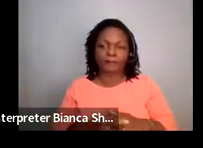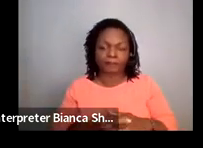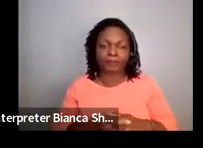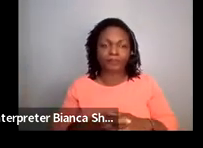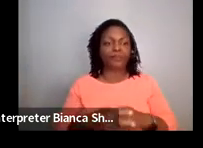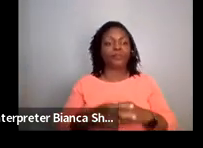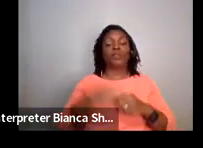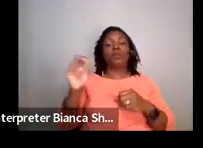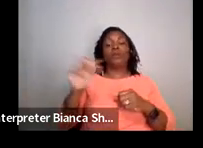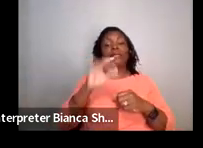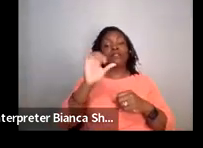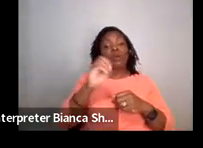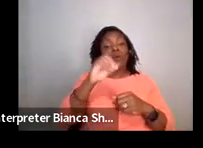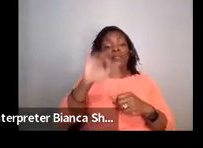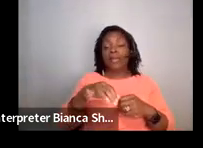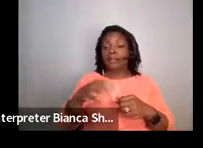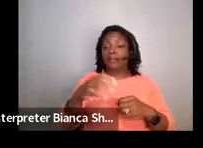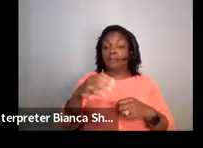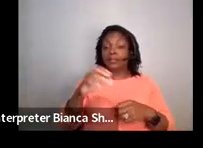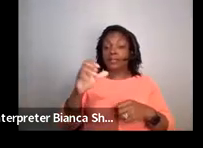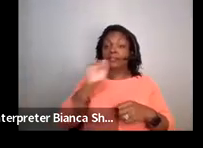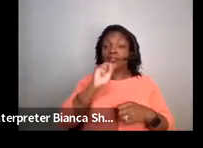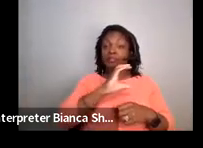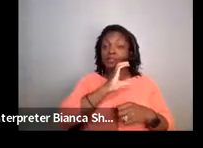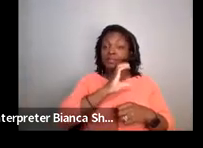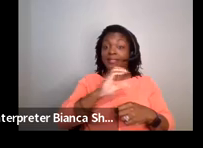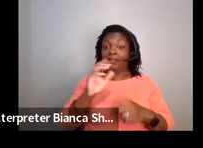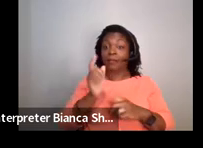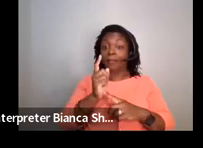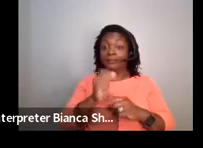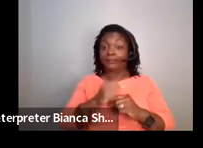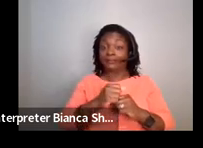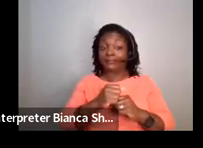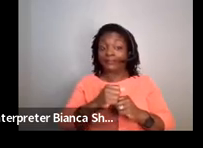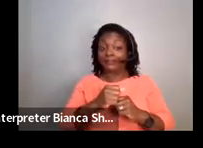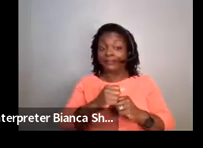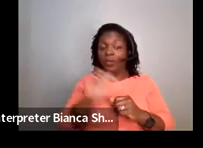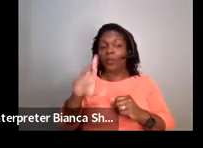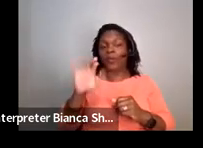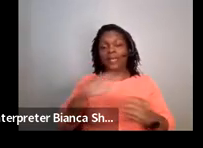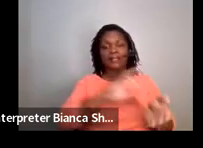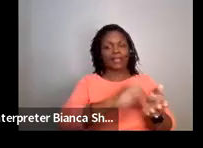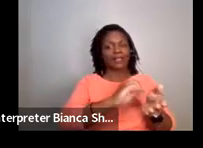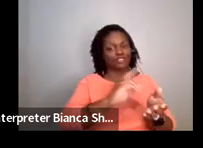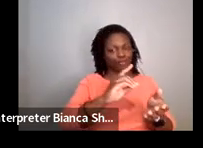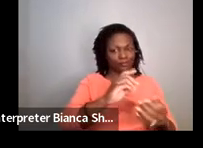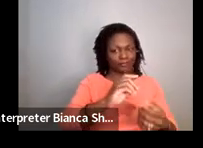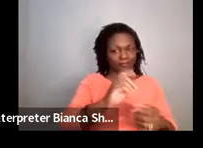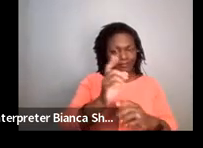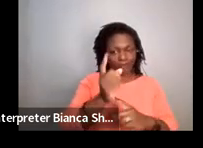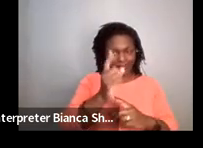Okay, Normal aging first is not normal age. So when do you go talk to a doctor about what you think you might be experiencing?